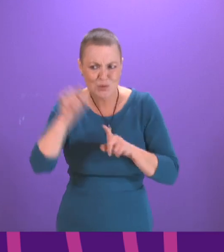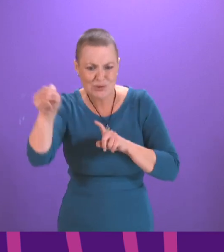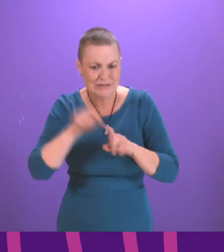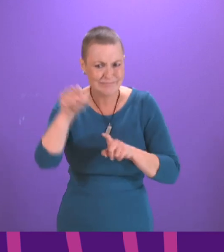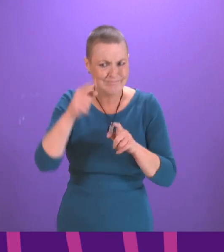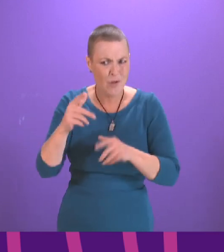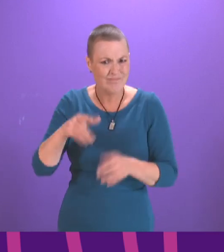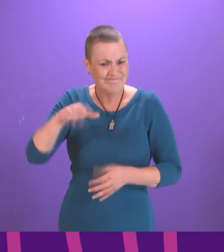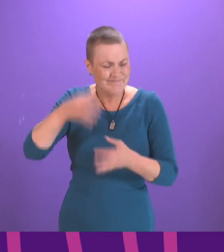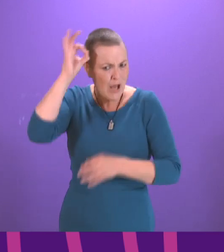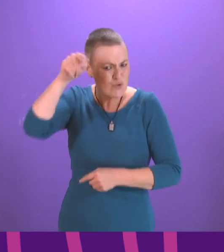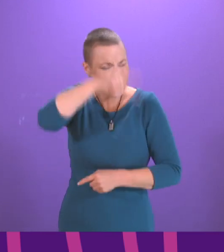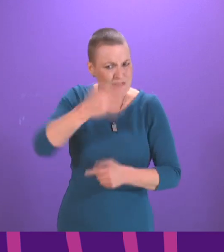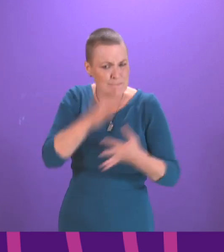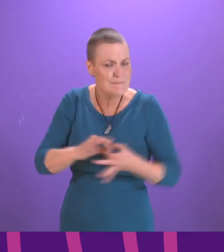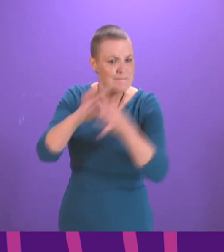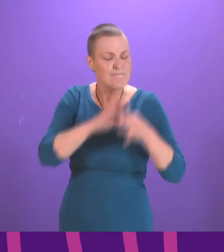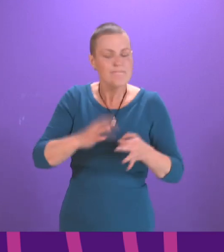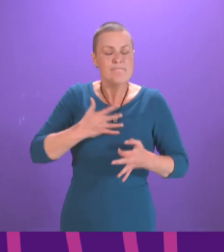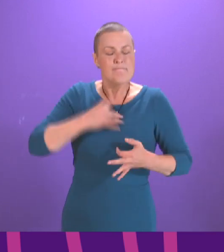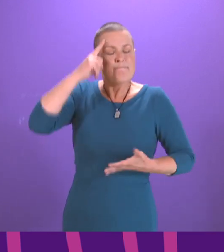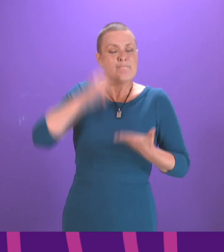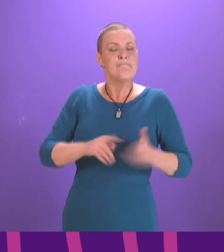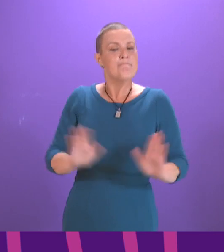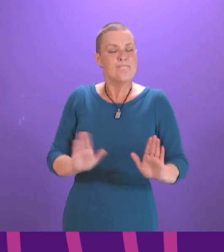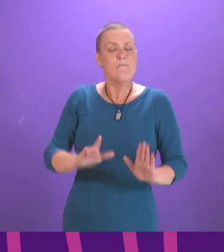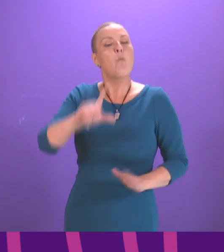those three authorities. Our decision not to do so at this stage is based on the view